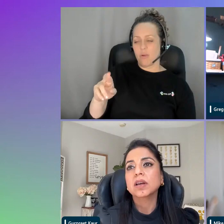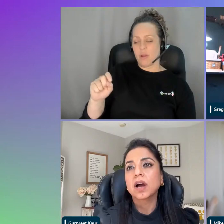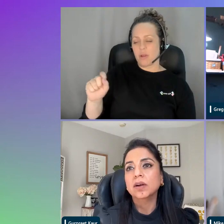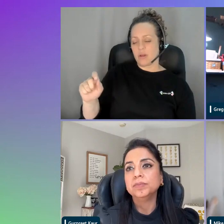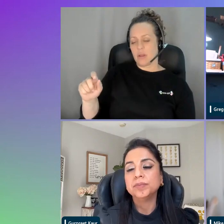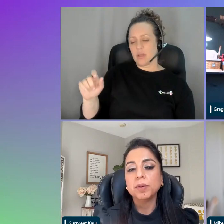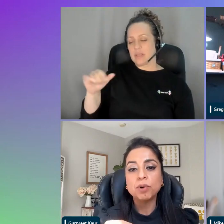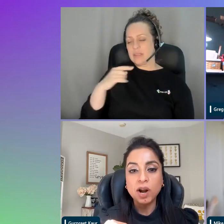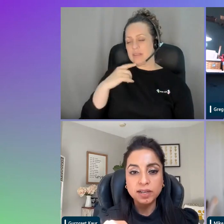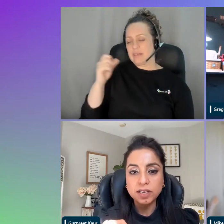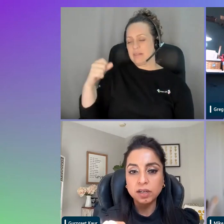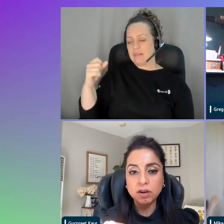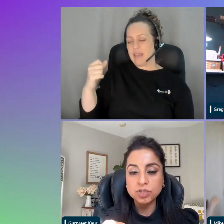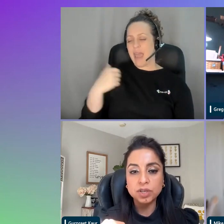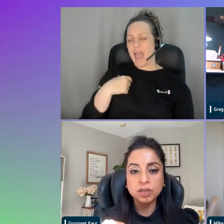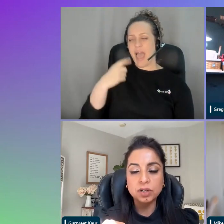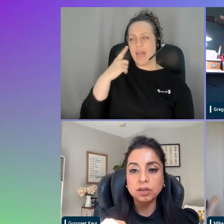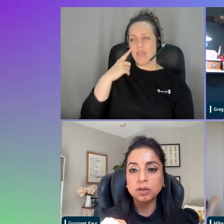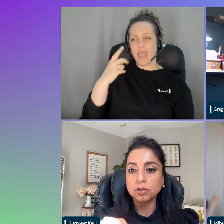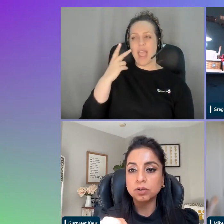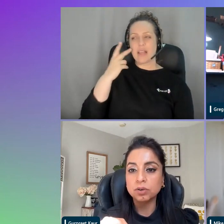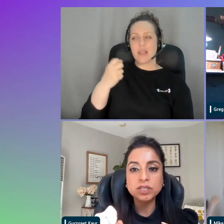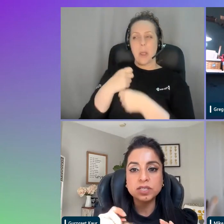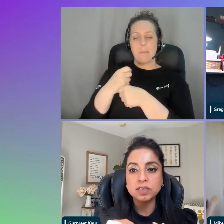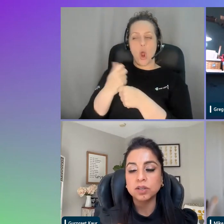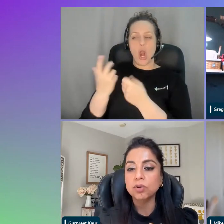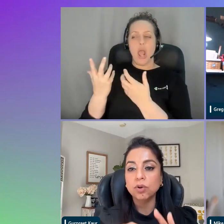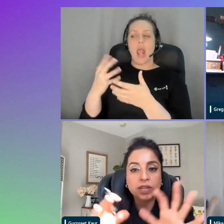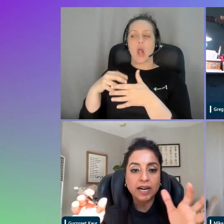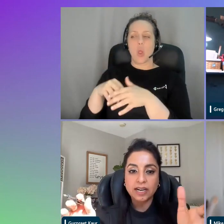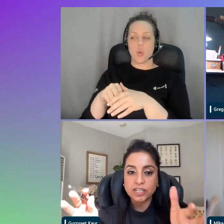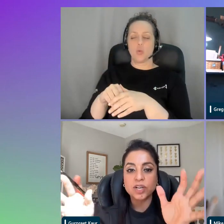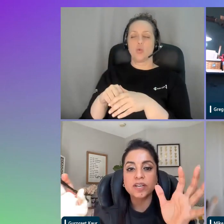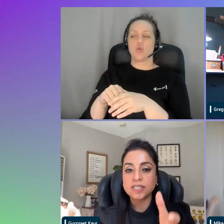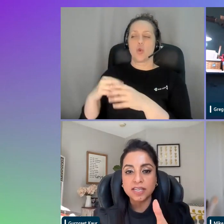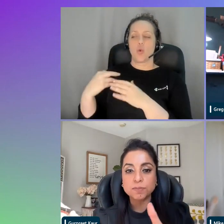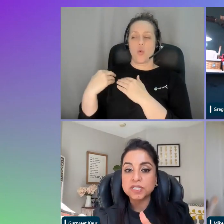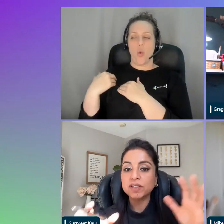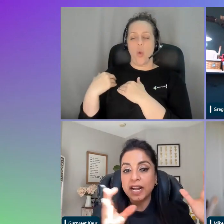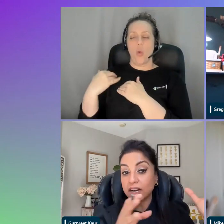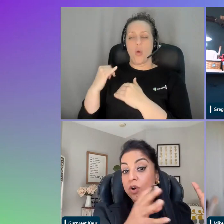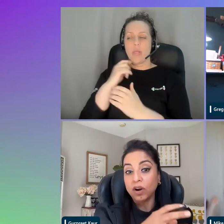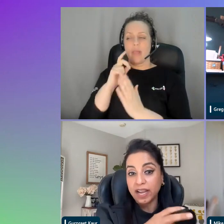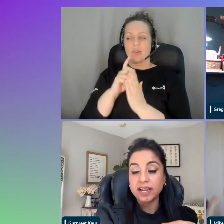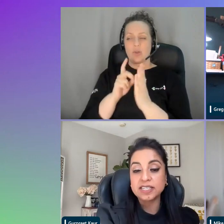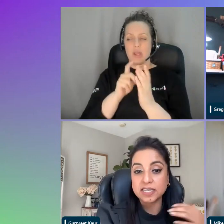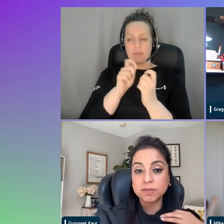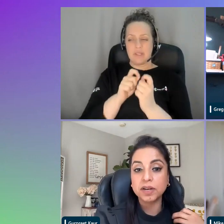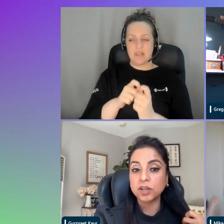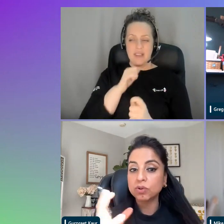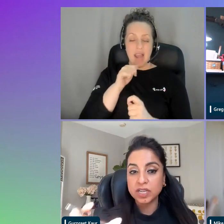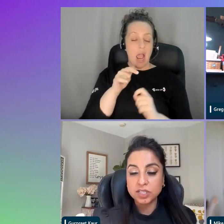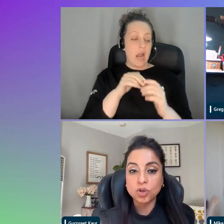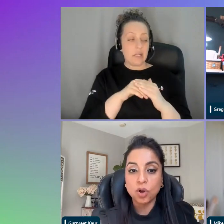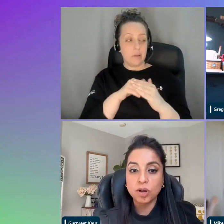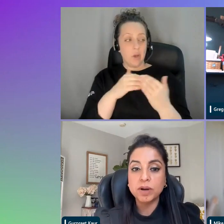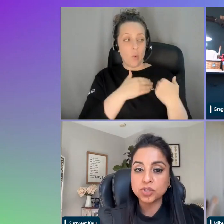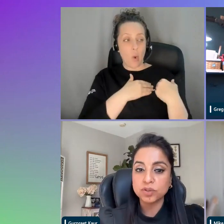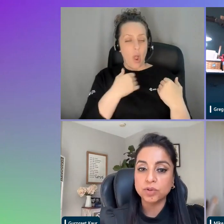product inclusion in roles. You know, that are actually design specific, that are not like accessibility roles. I saw a